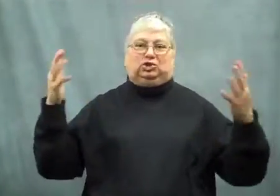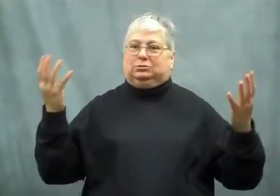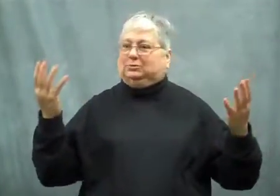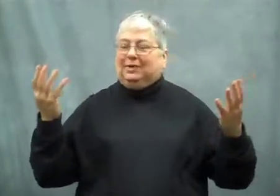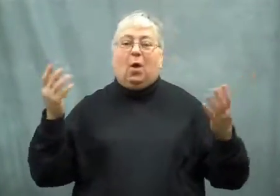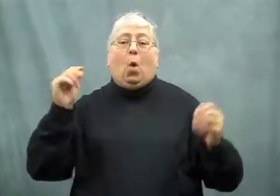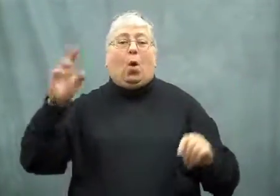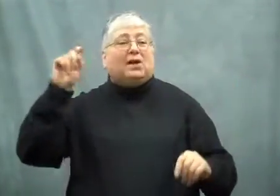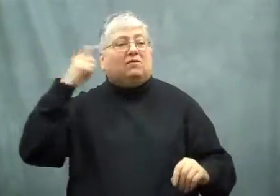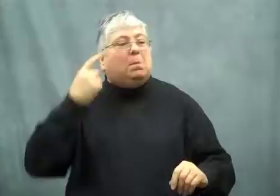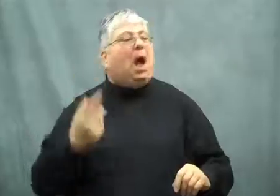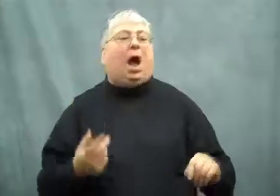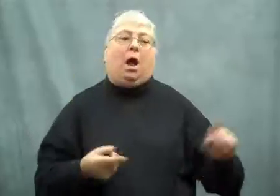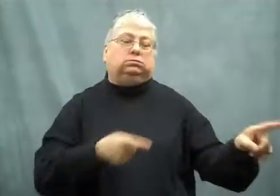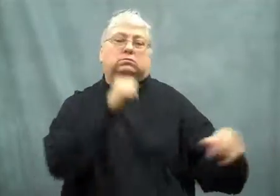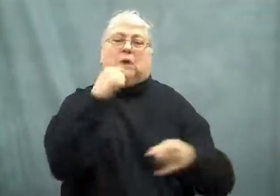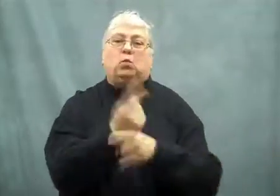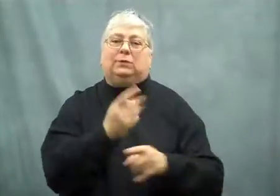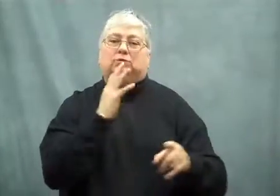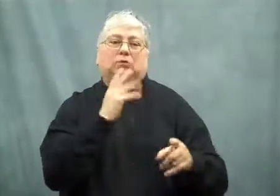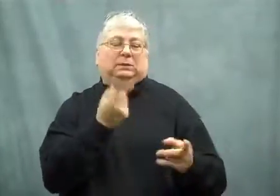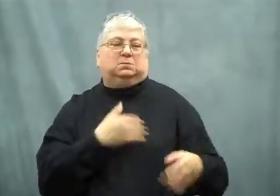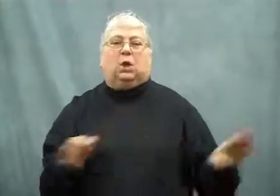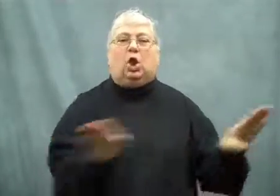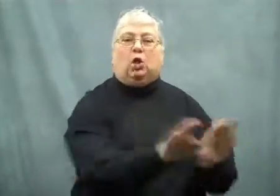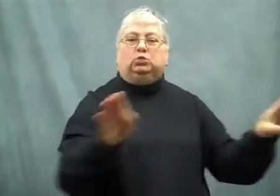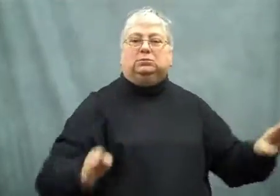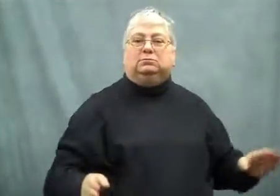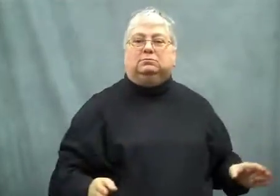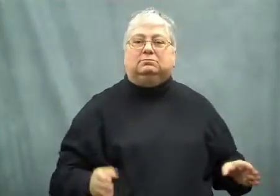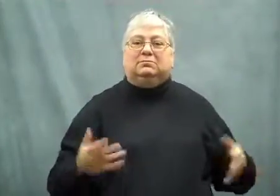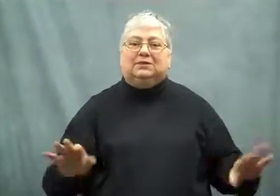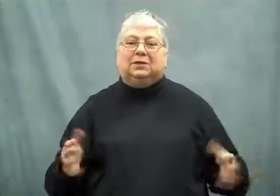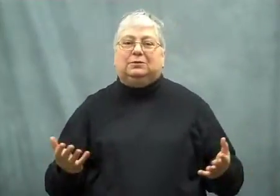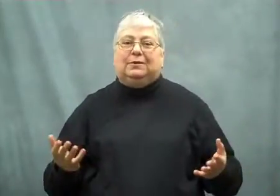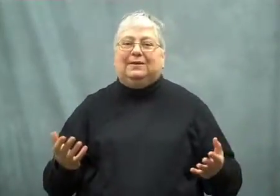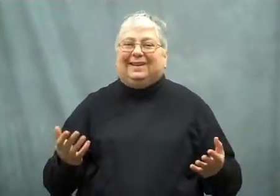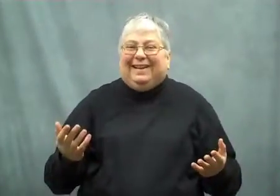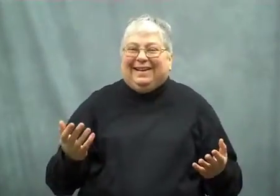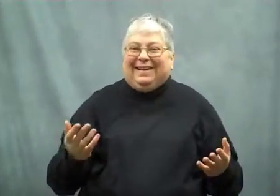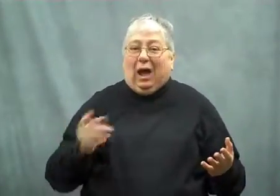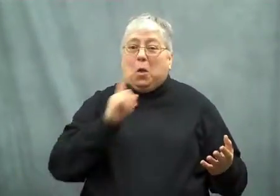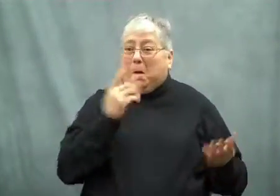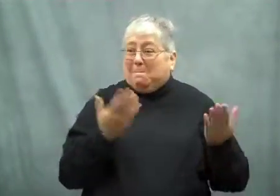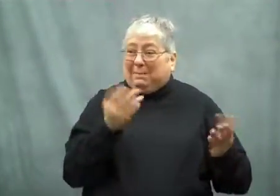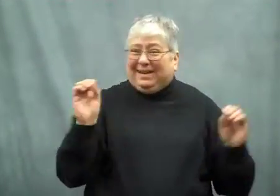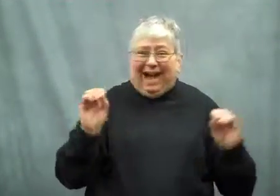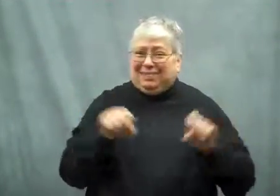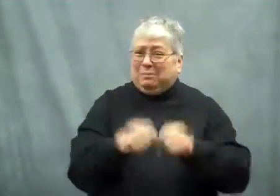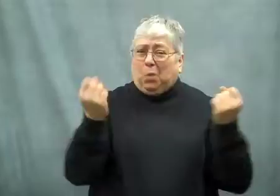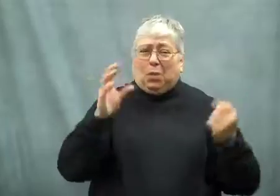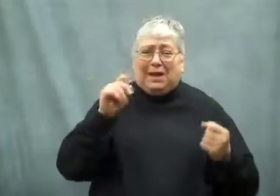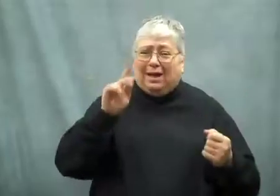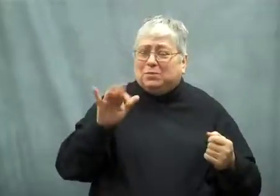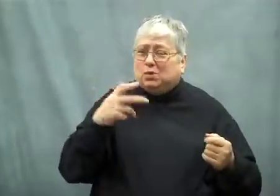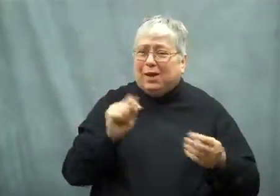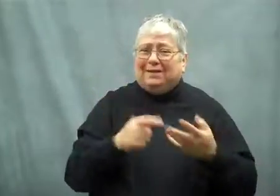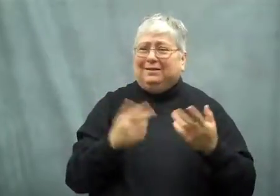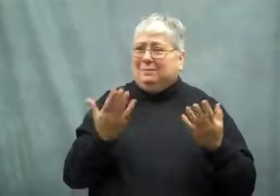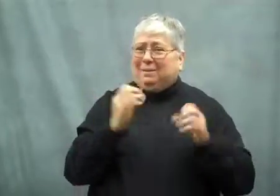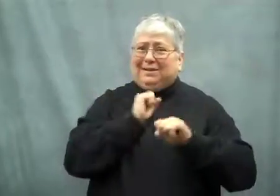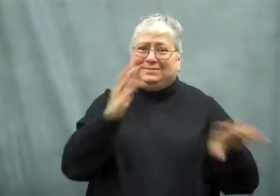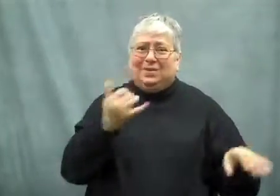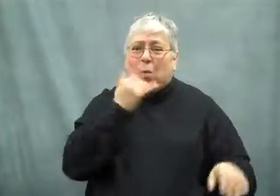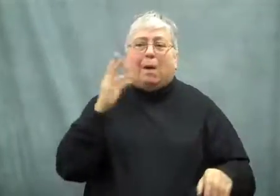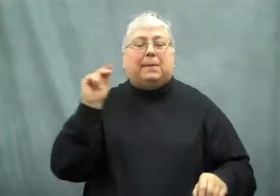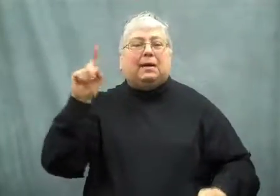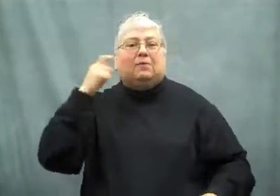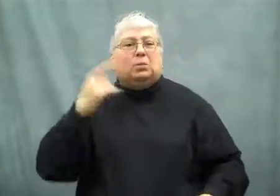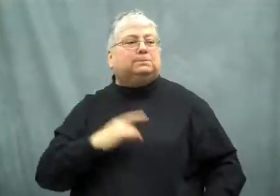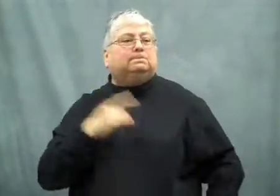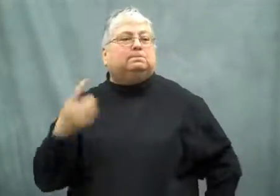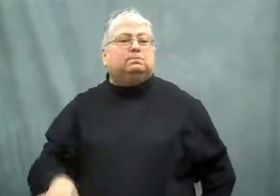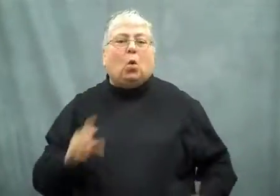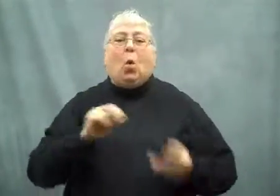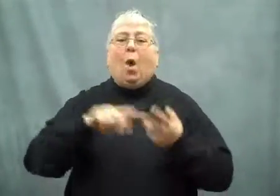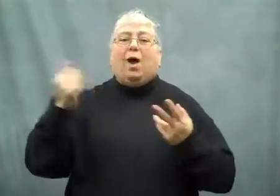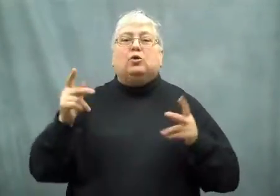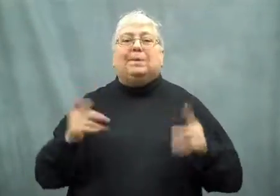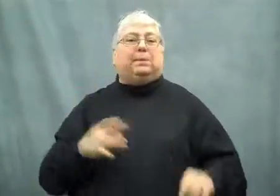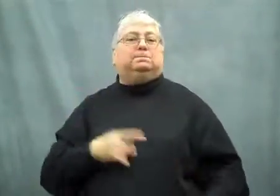The government could also shut down sites it deems inappropriate.